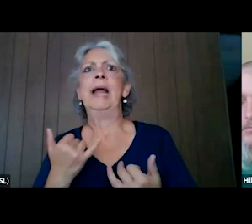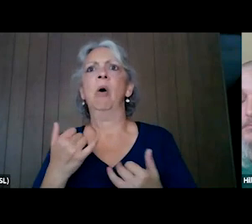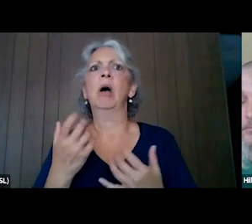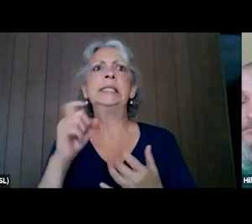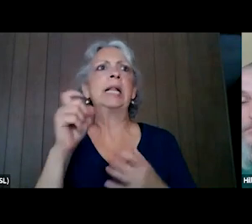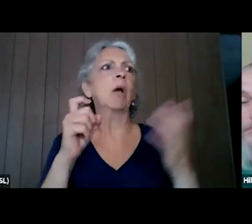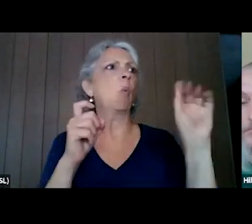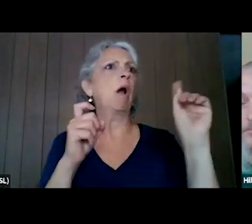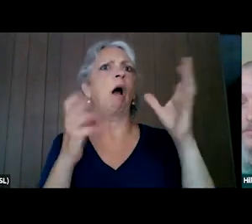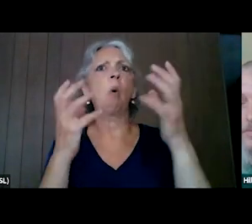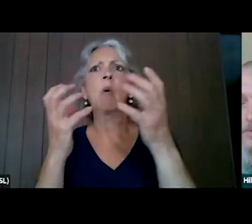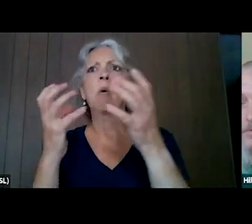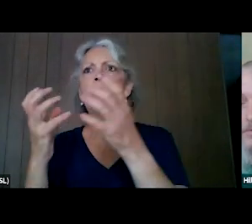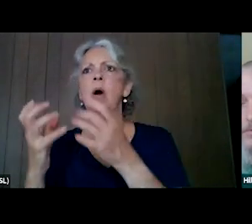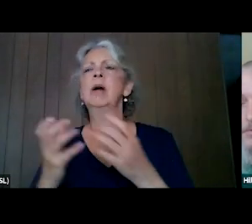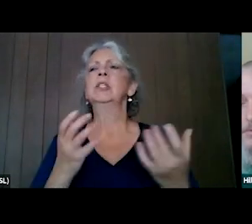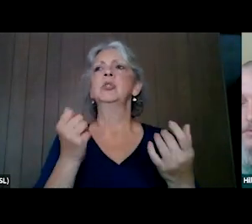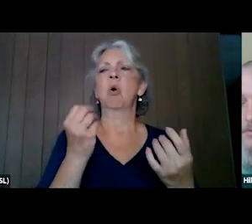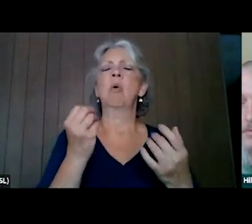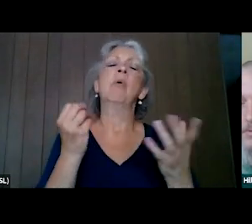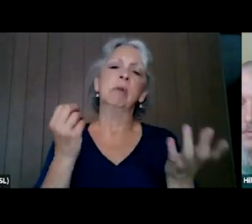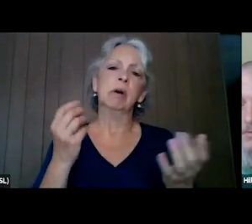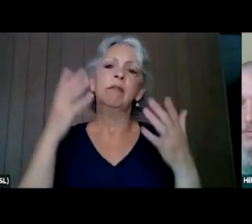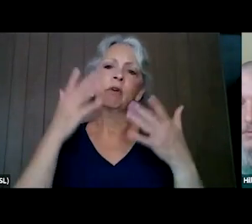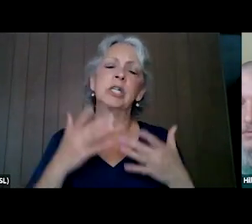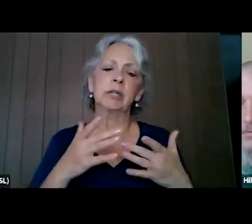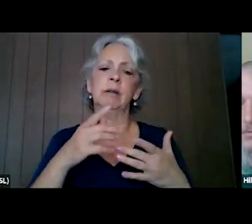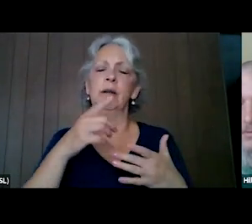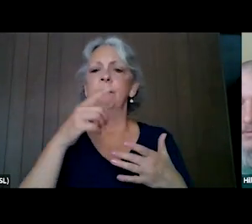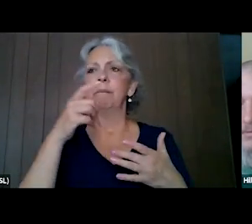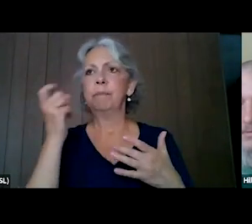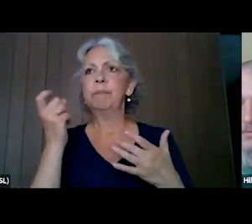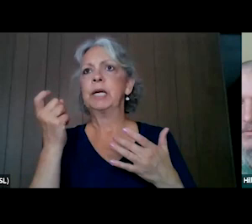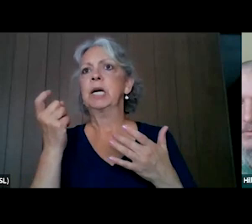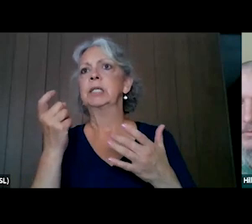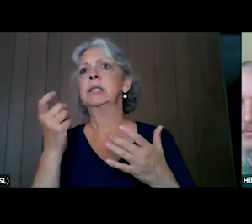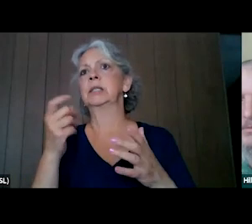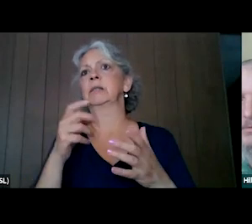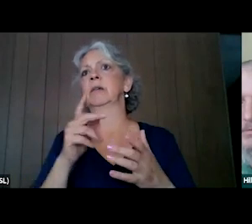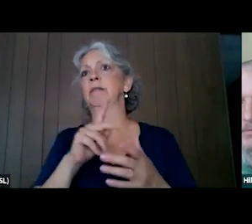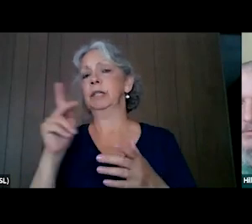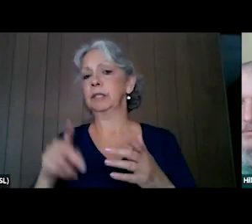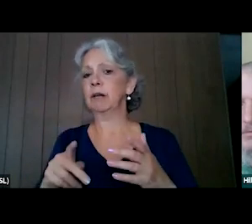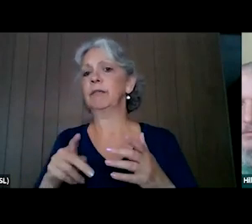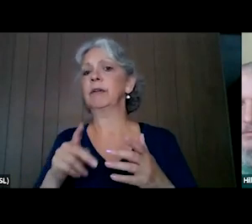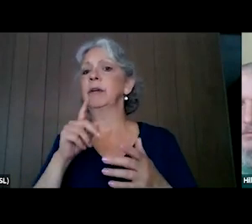this tainted part of the substance. But unfortunately, due to the supply infiltration in Philadelphia, it is honestly quite unavoidable.